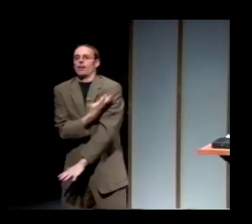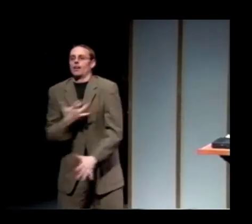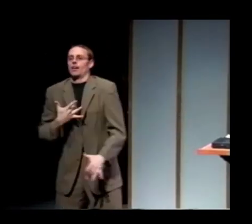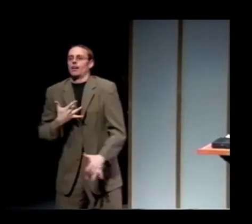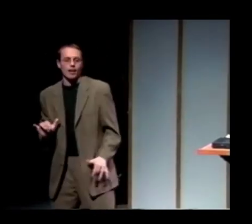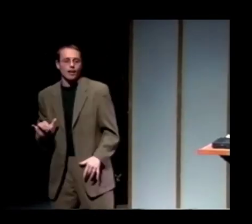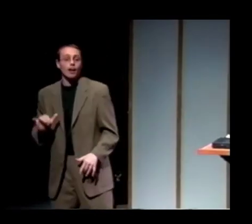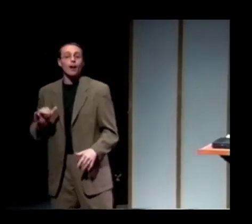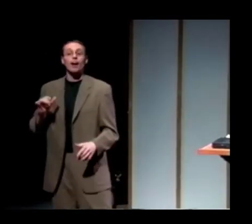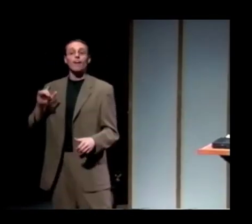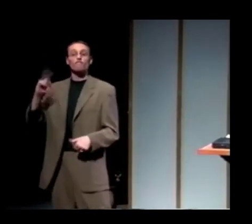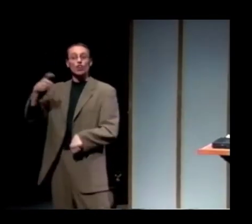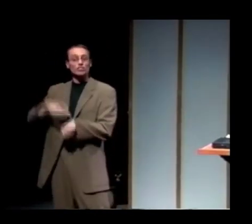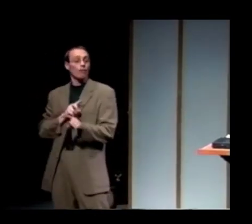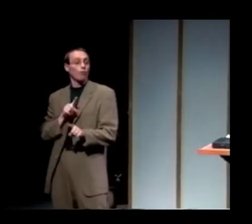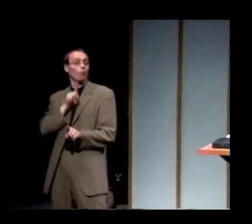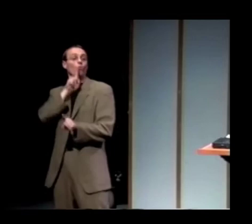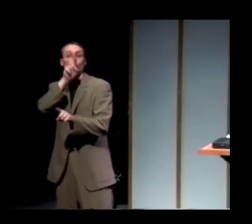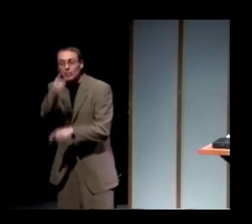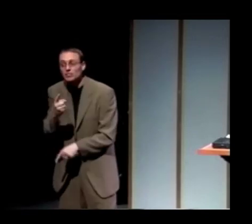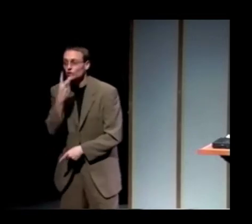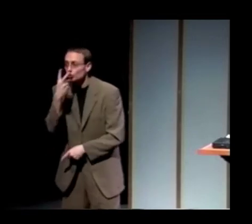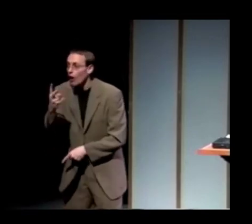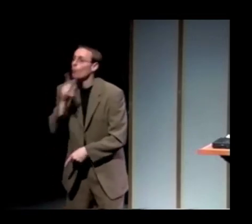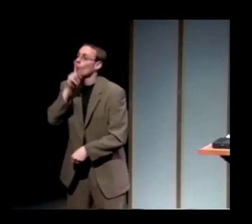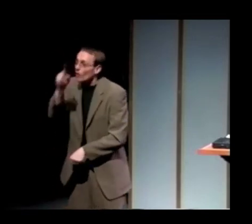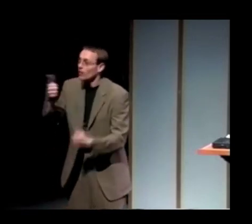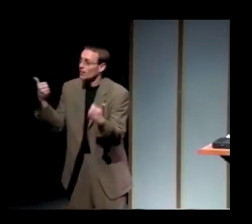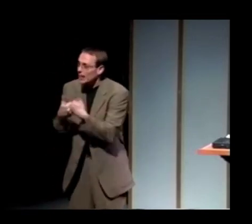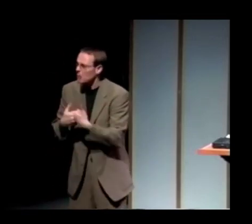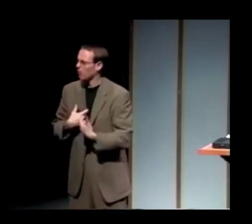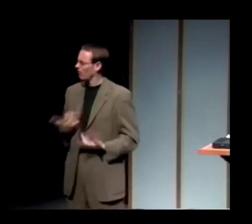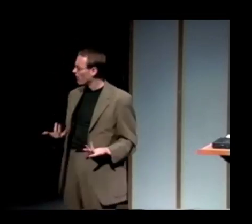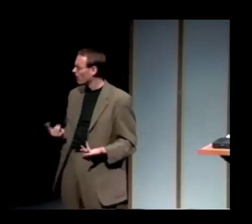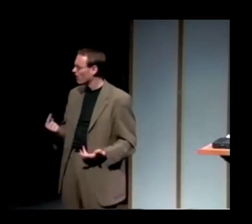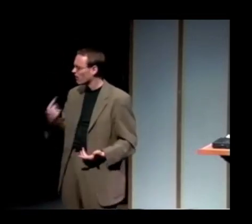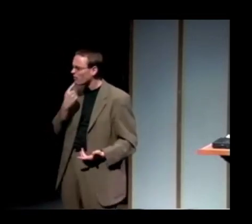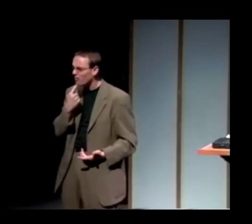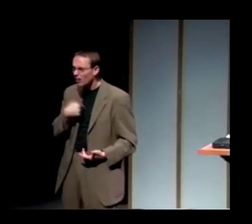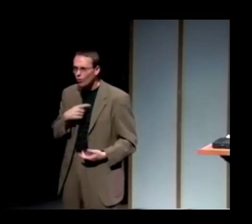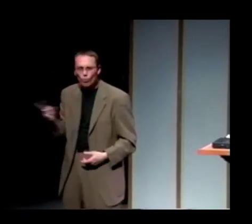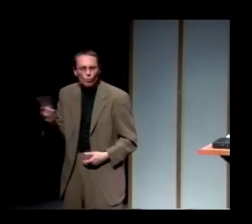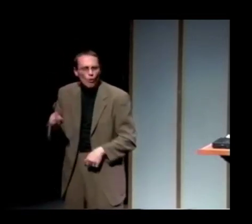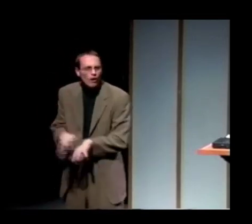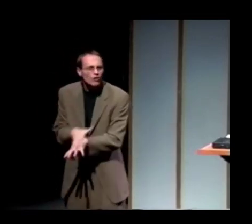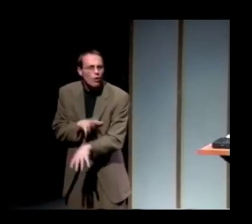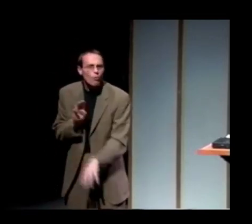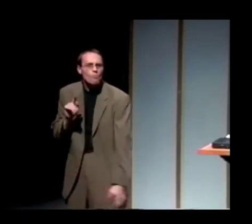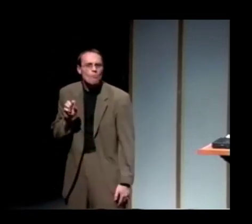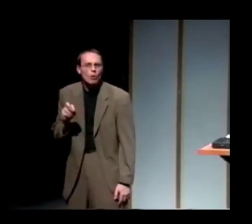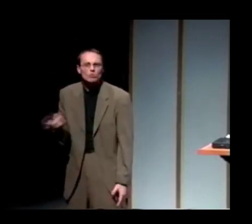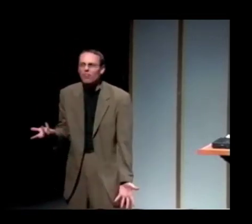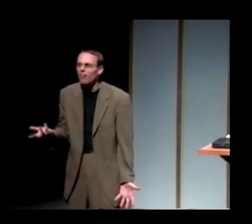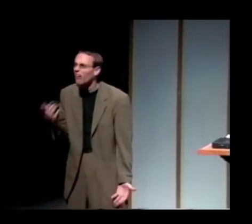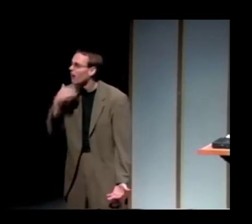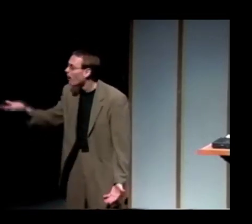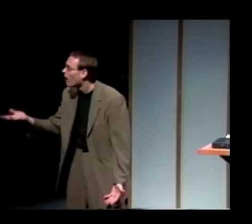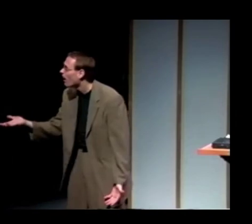THEN THE CATCH WHEN IT JUST HIT THAT SWEET SPOT AND HE WENT OVER THE GOAL LINE. OK. WHEN I WATCHED FINALLY A REAL GAME IN PERSON,